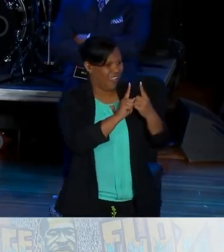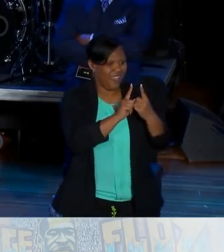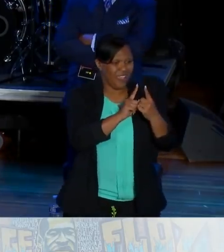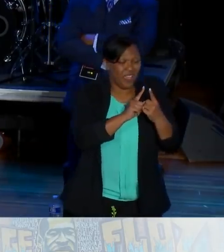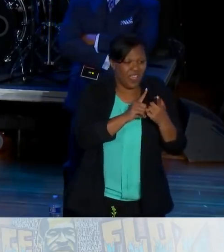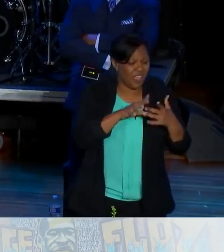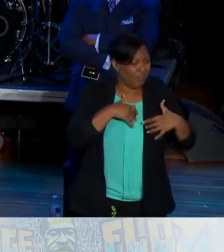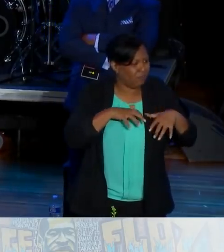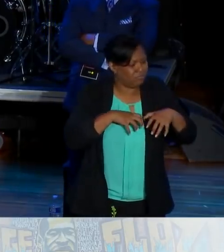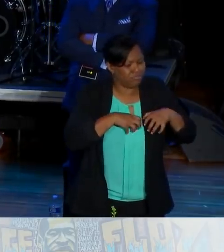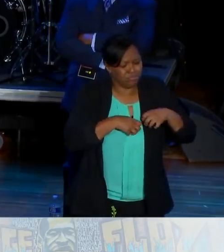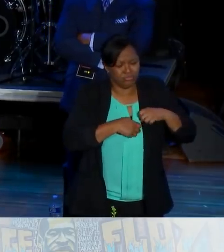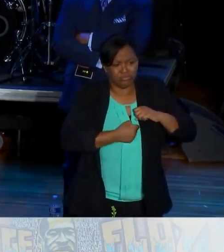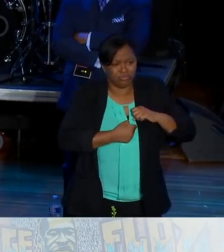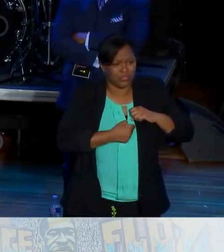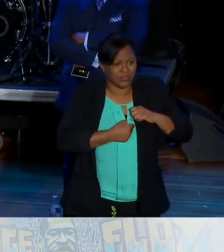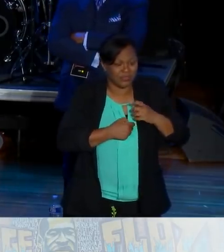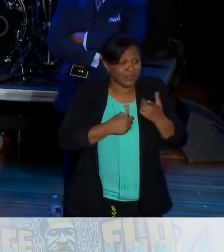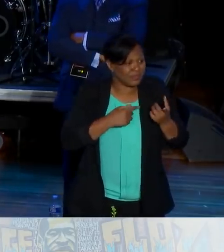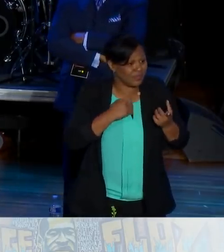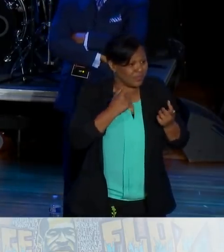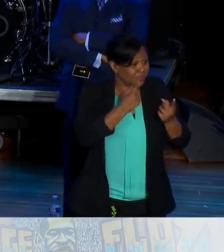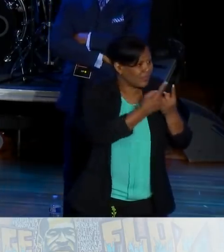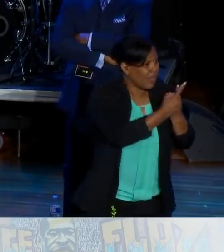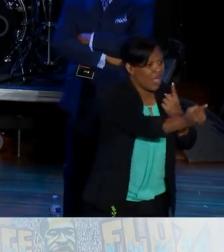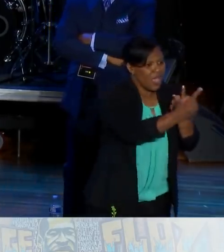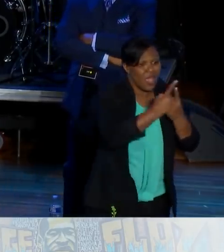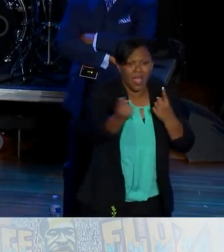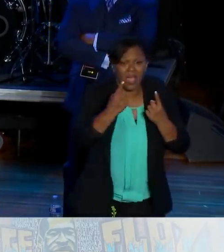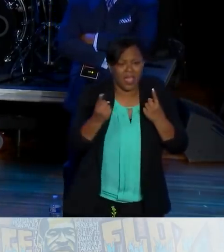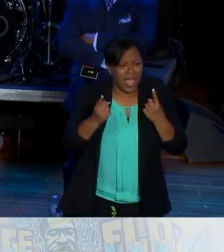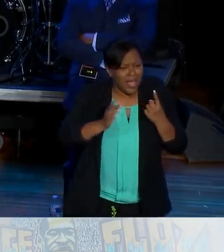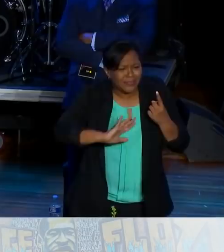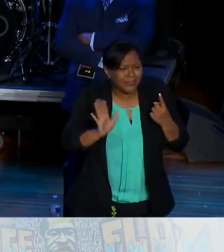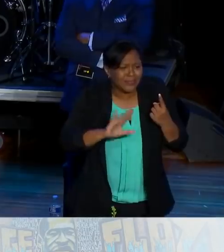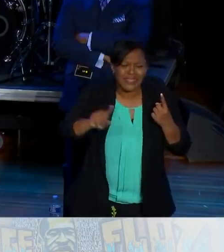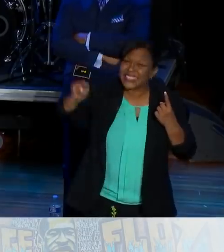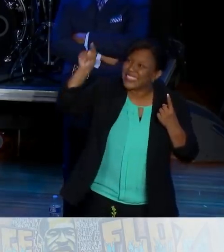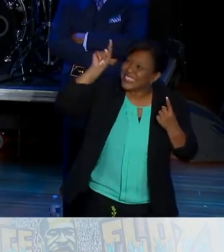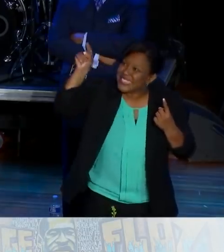FAITH IS WHEN YOUR FRIENDS WALK OUT, WHEN YOUR LOVED ONES TURN THE BACK.